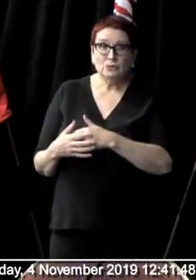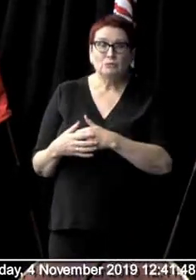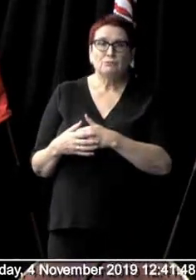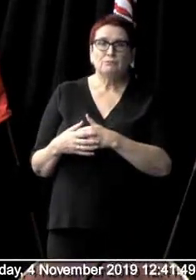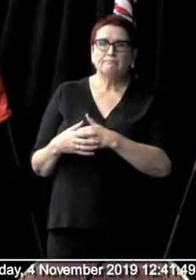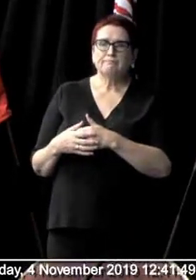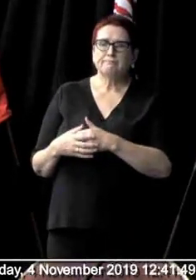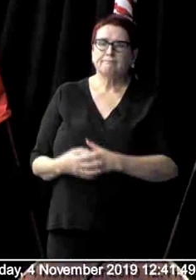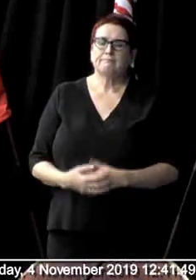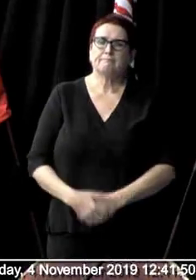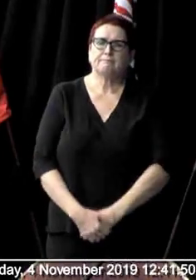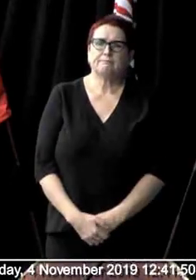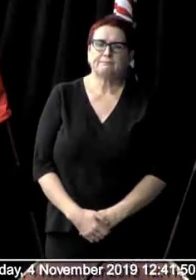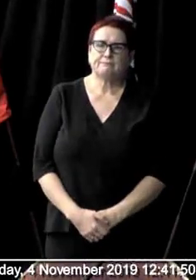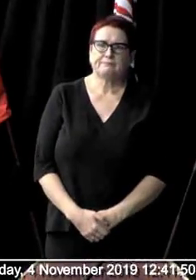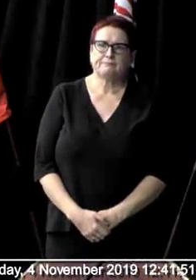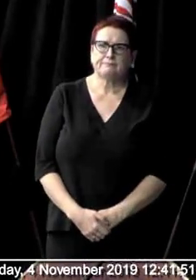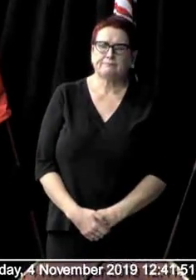through [REDACTED]’s Down syndrome,